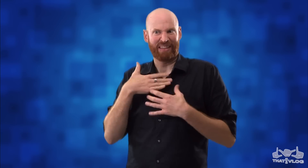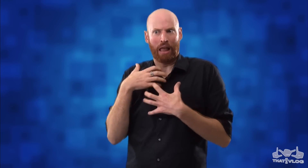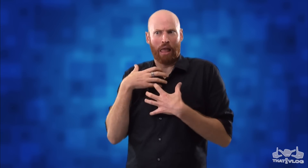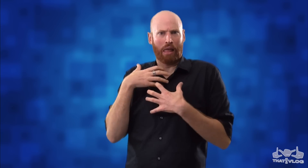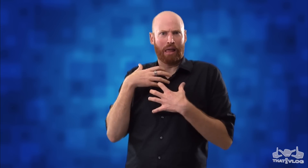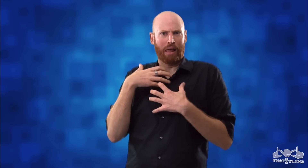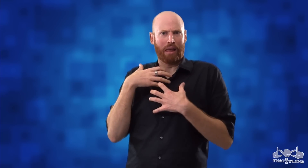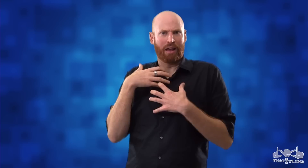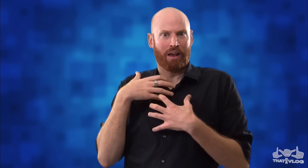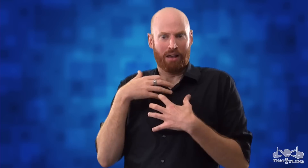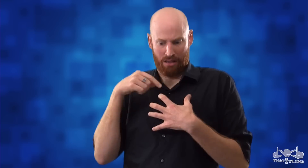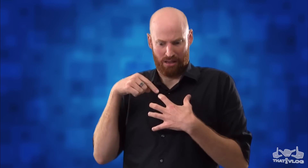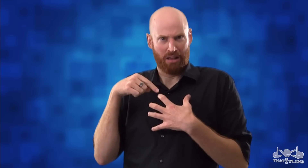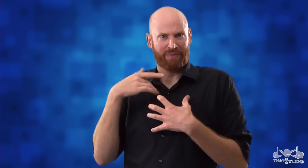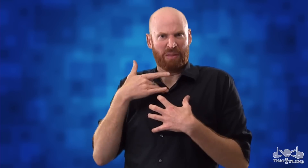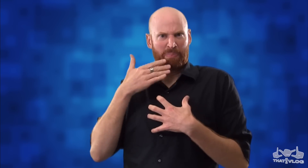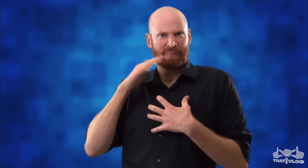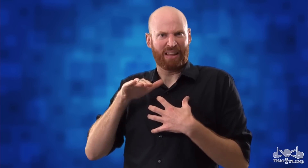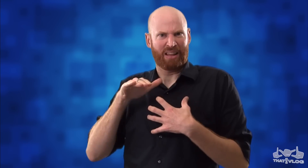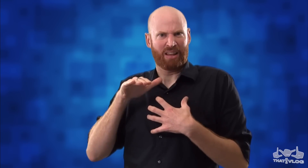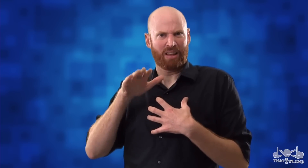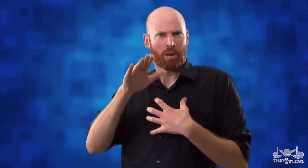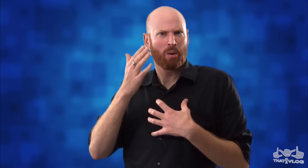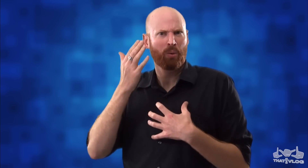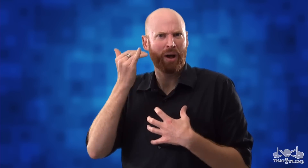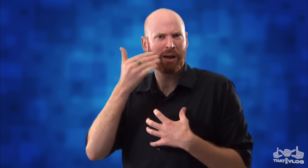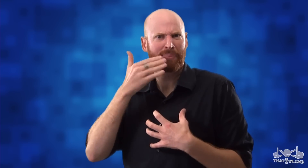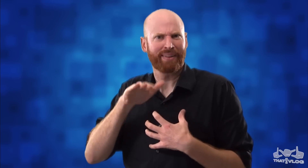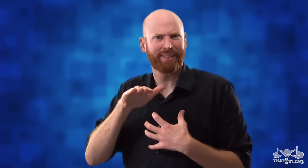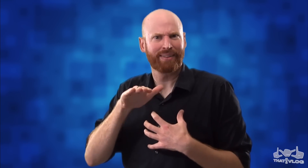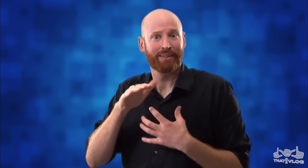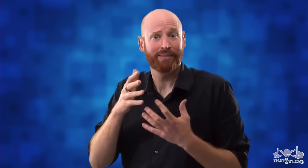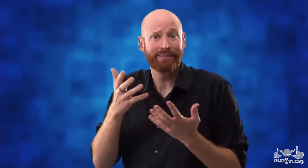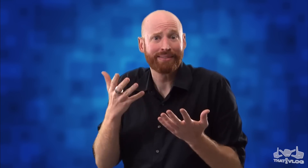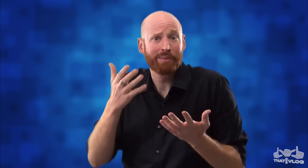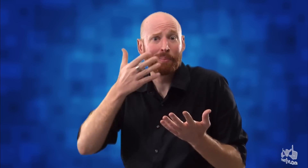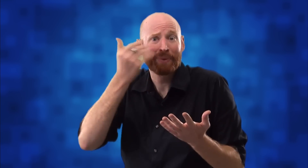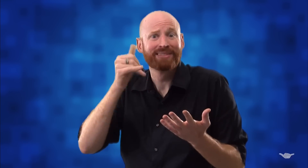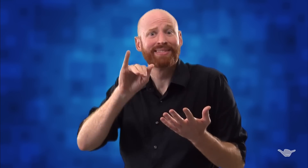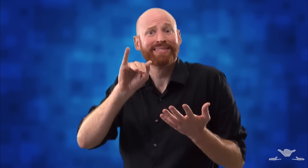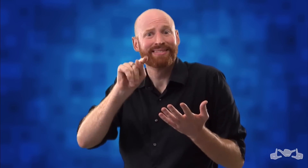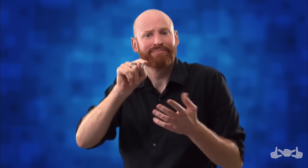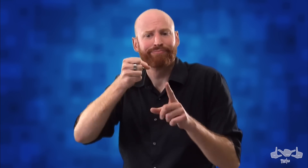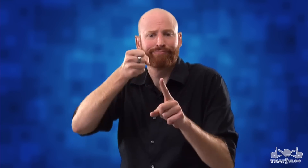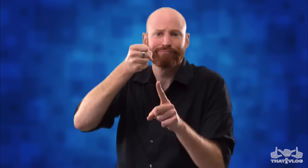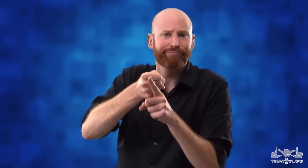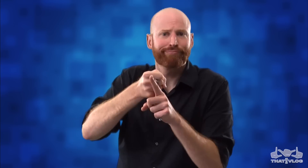feel that internal sense of guilt or that feeling bad, where is that coming from? Well, it's because it's